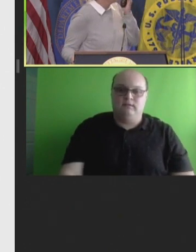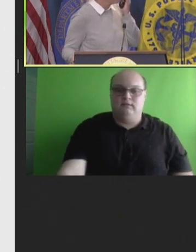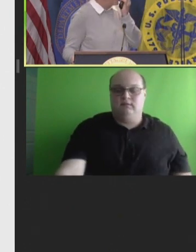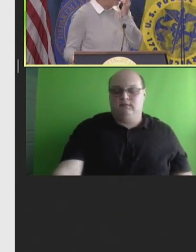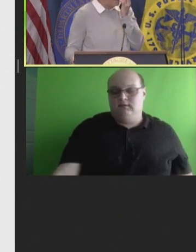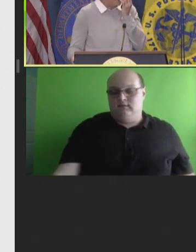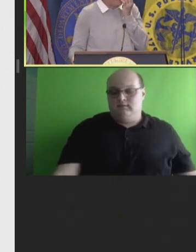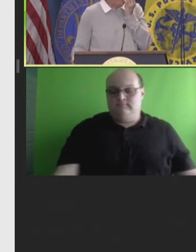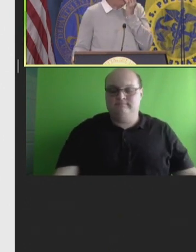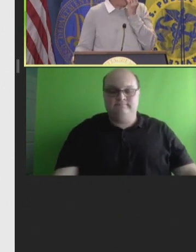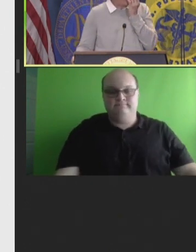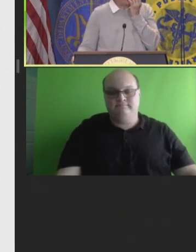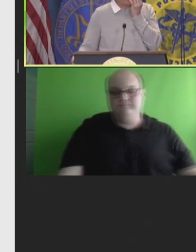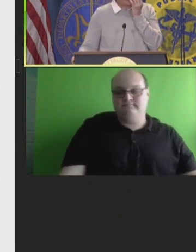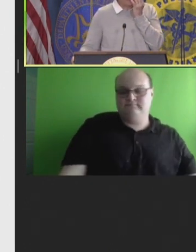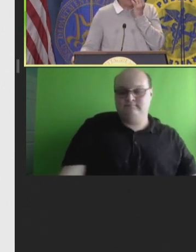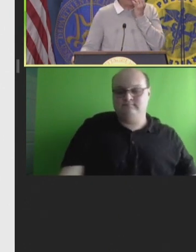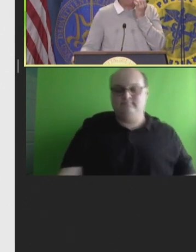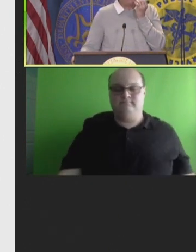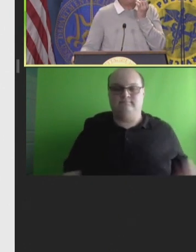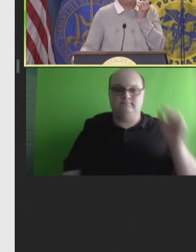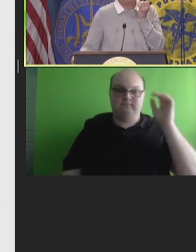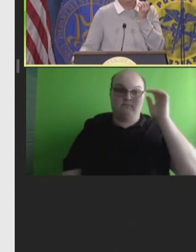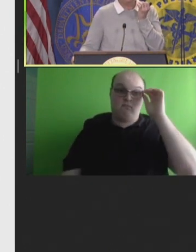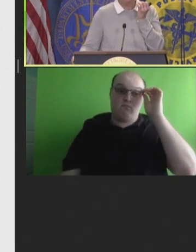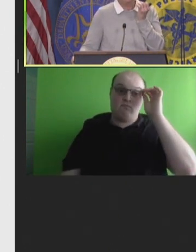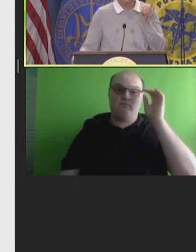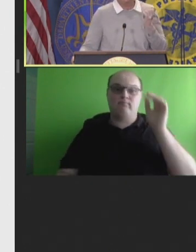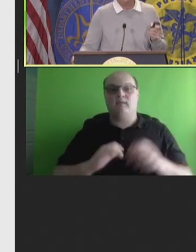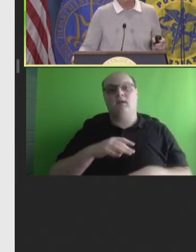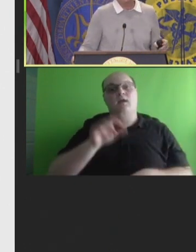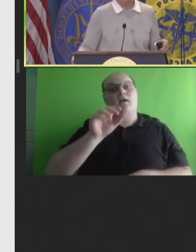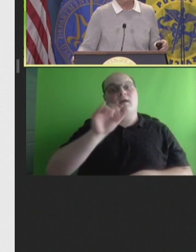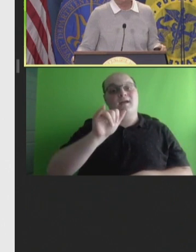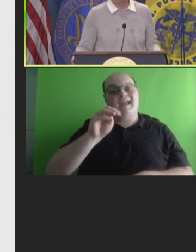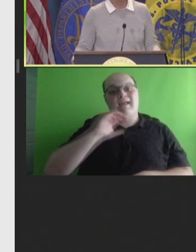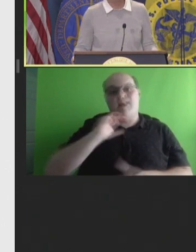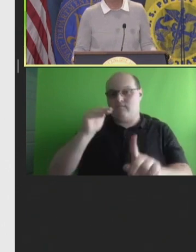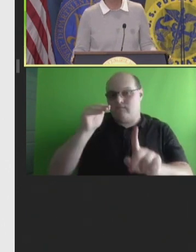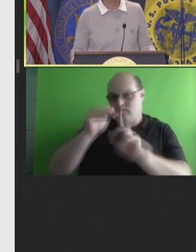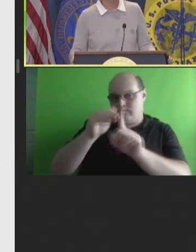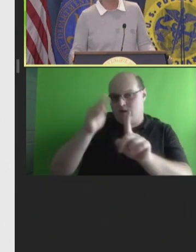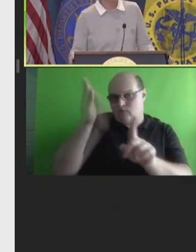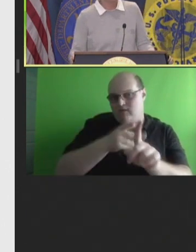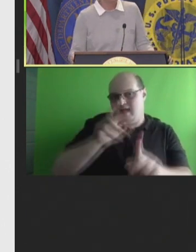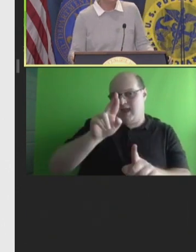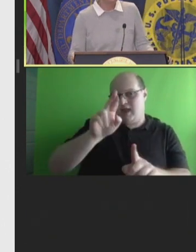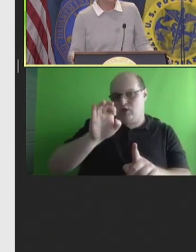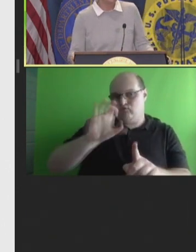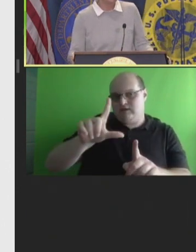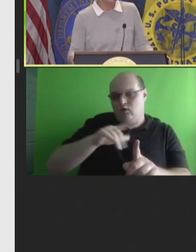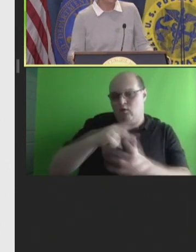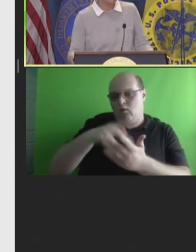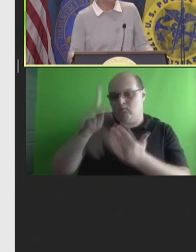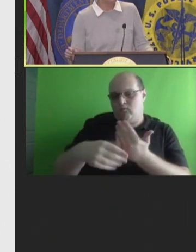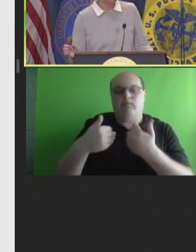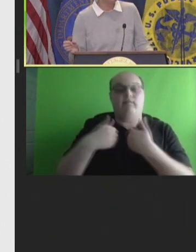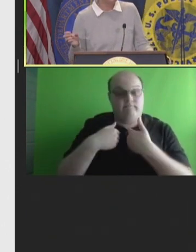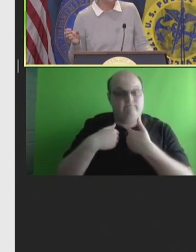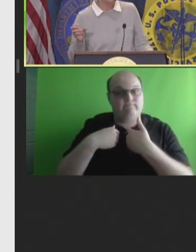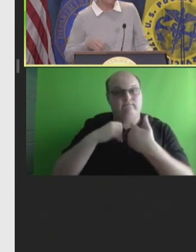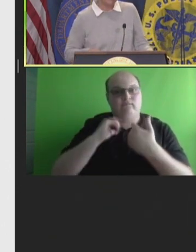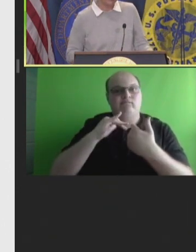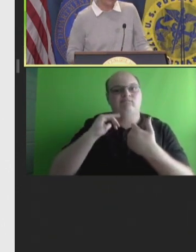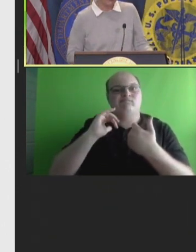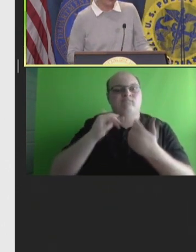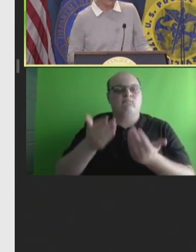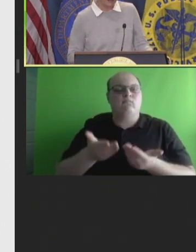AIM has a Reminder/Recall Program that I wanted to share with you. We offer immunization programs